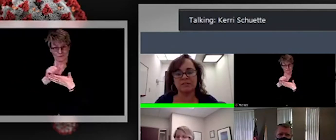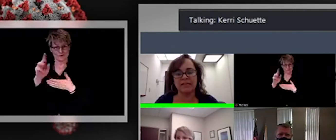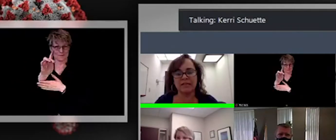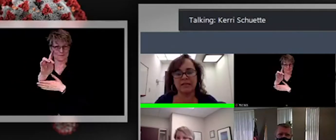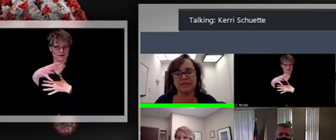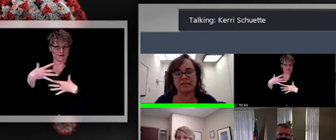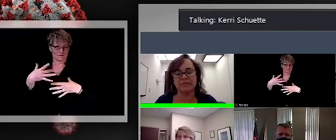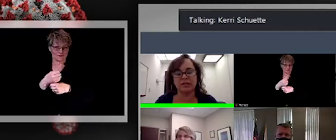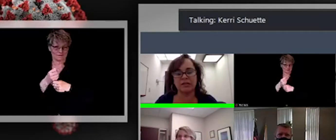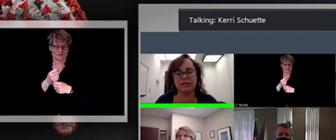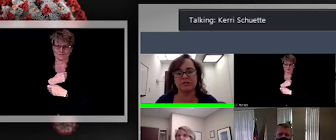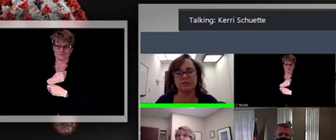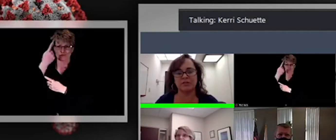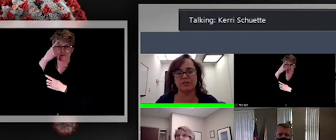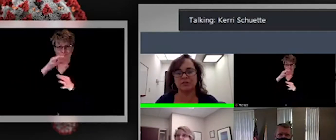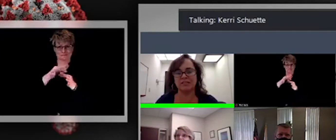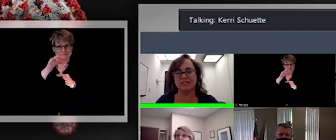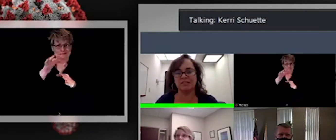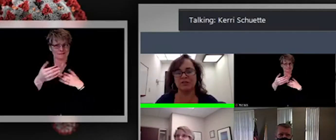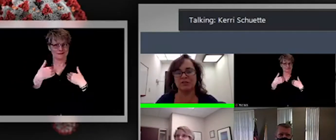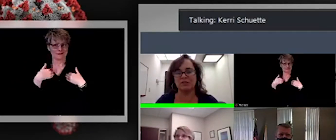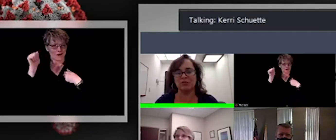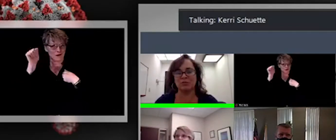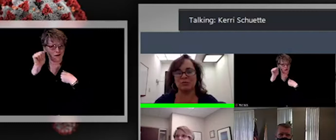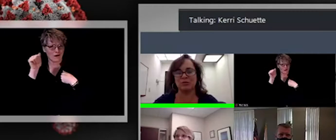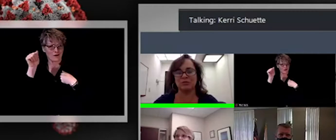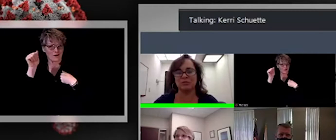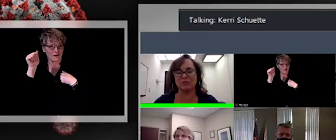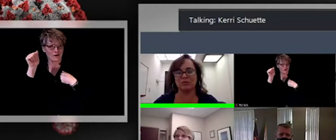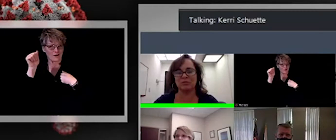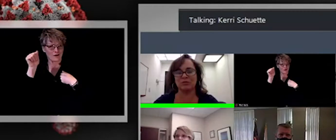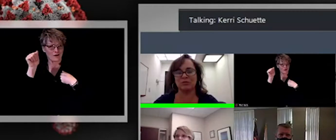delay. We had some audio difficulties and we know that you want to be able to hear everyone